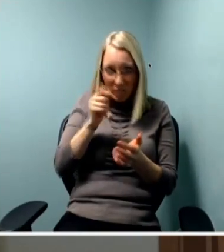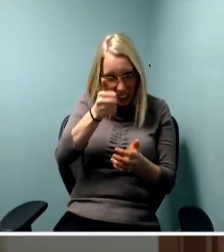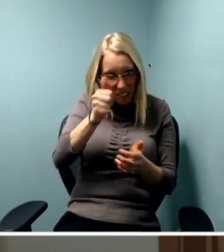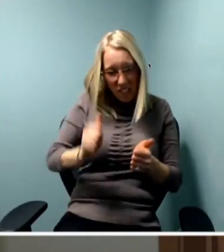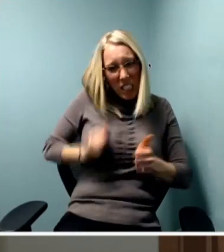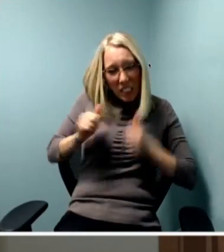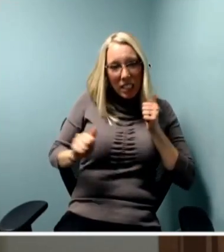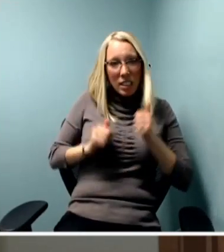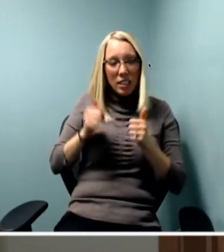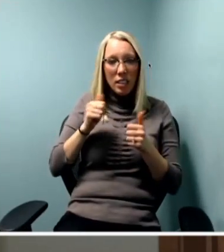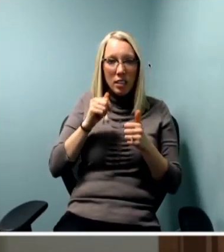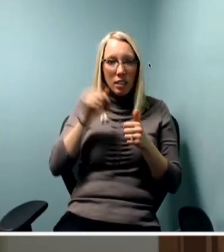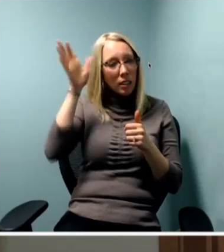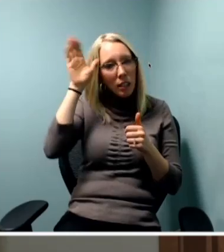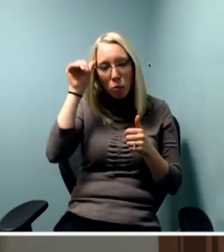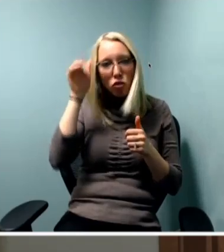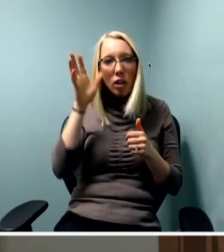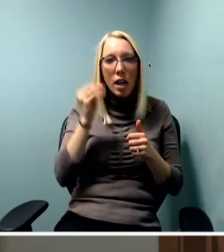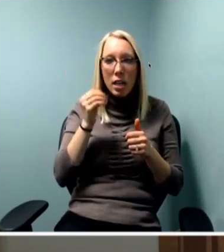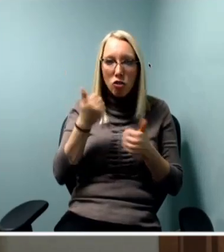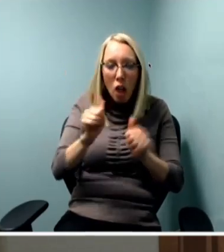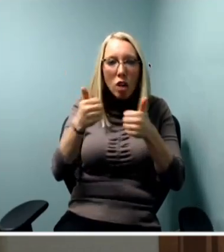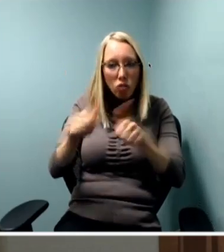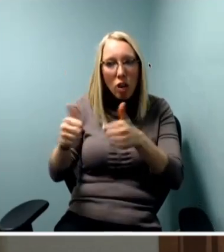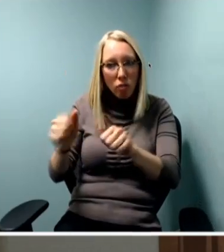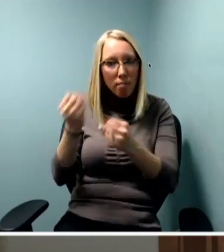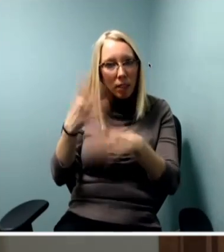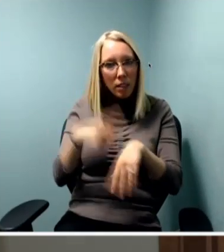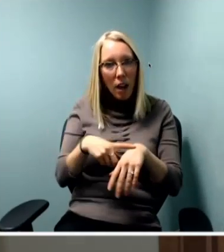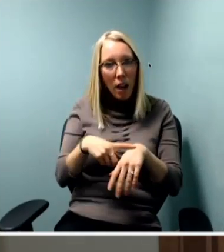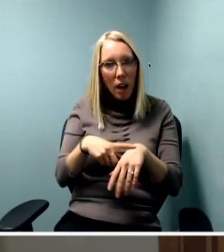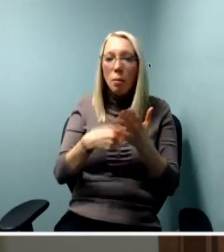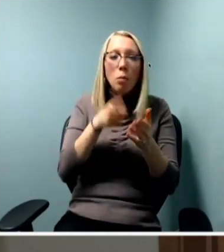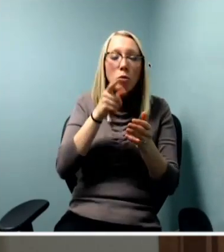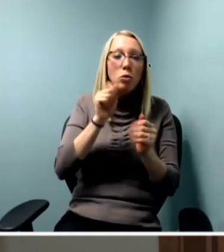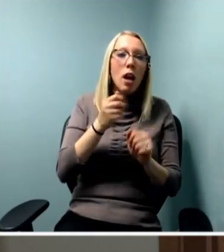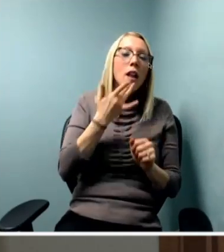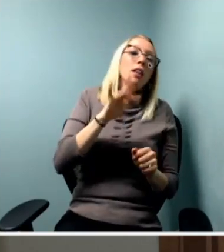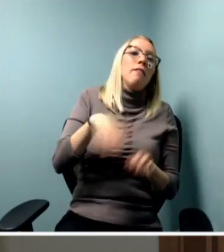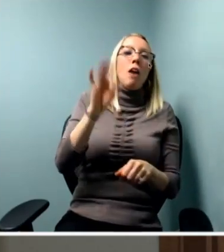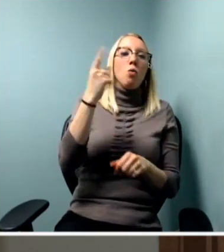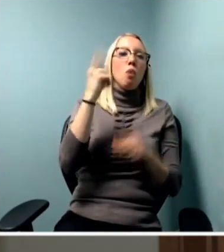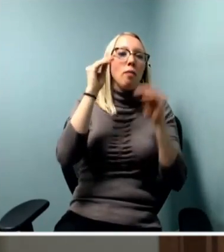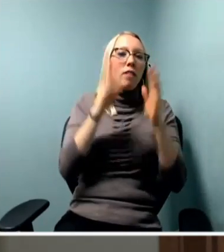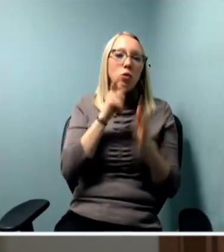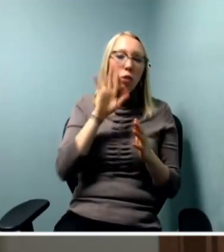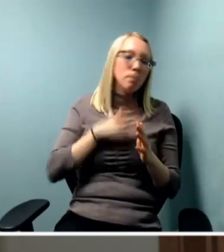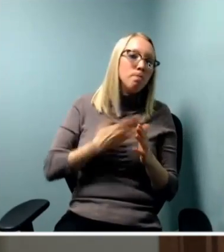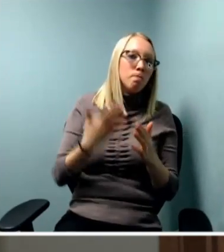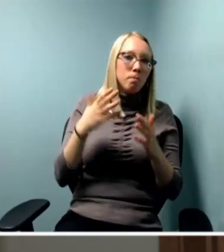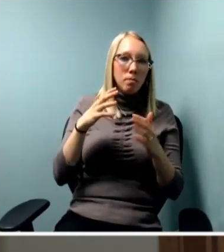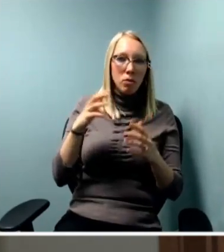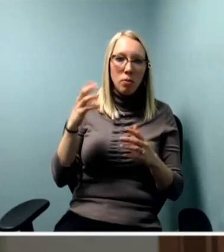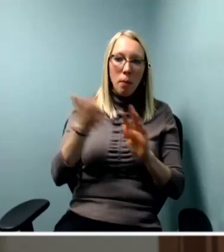and usually by finding maybe one professor who will really champion them and mentor them.